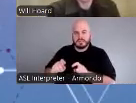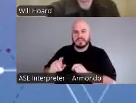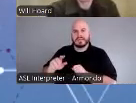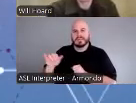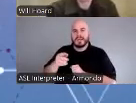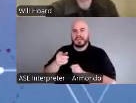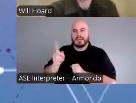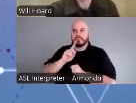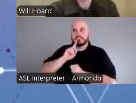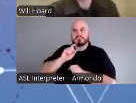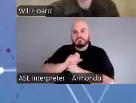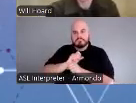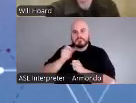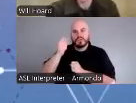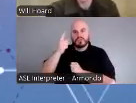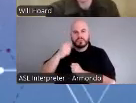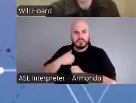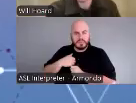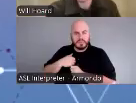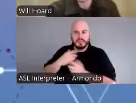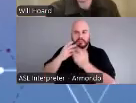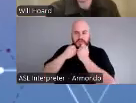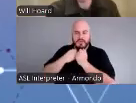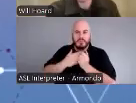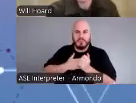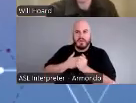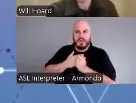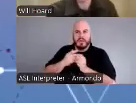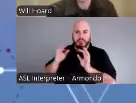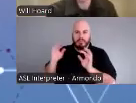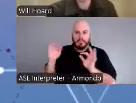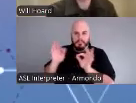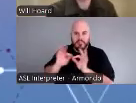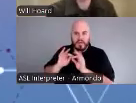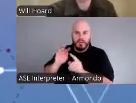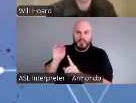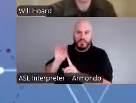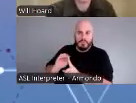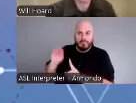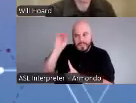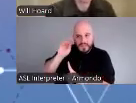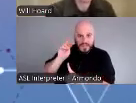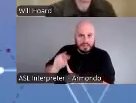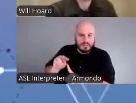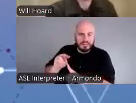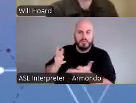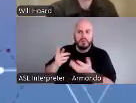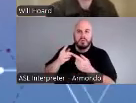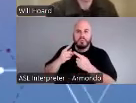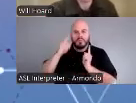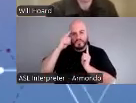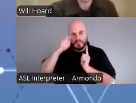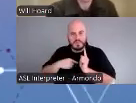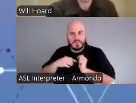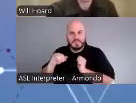And they valued my information and my opinion and what worked for me as a person, not just as